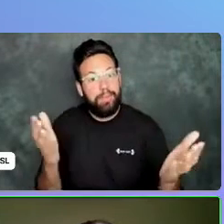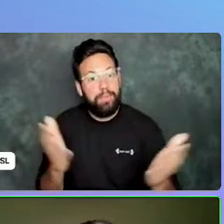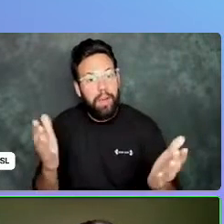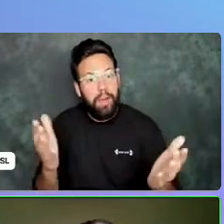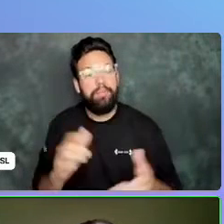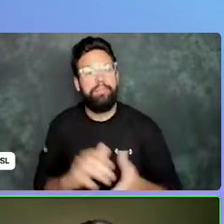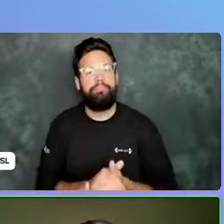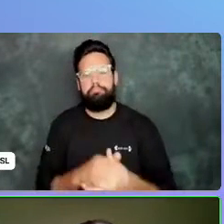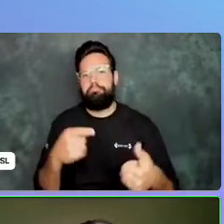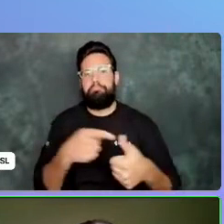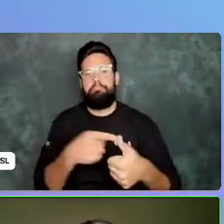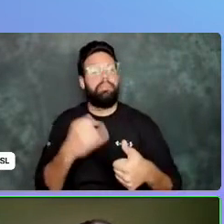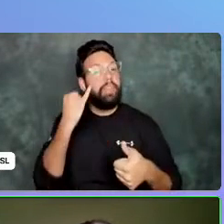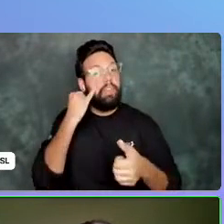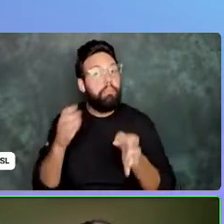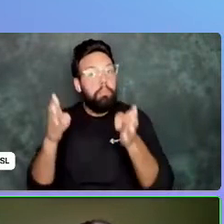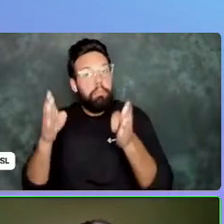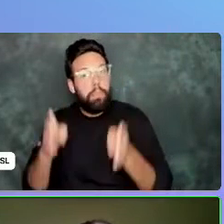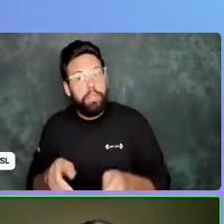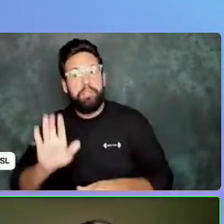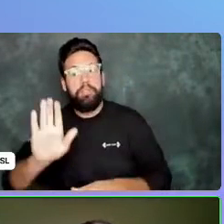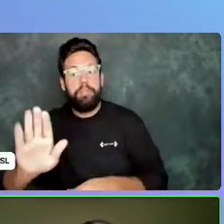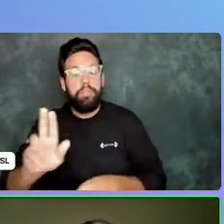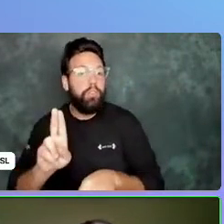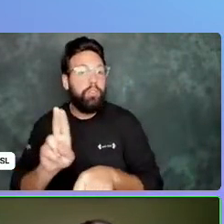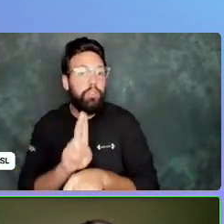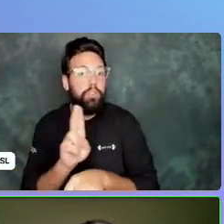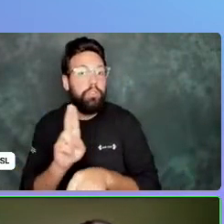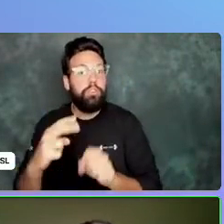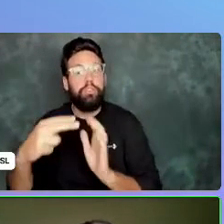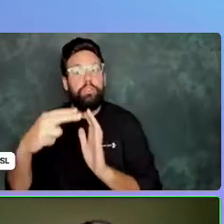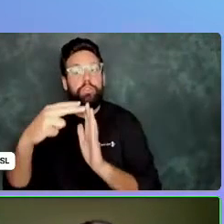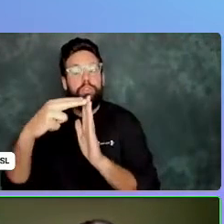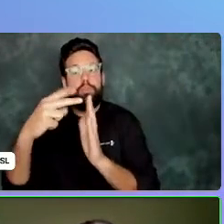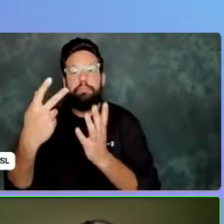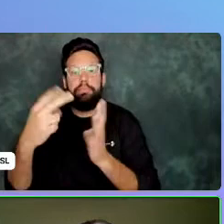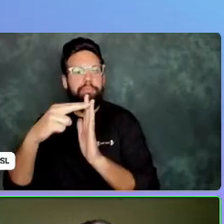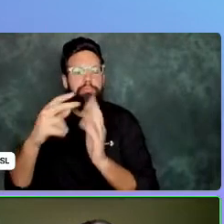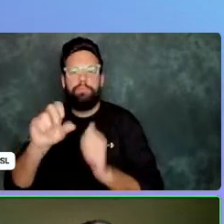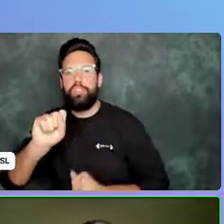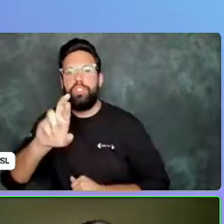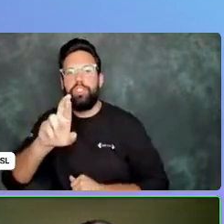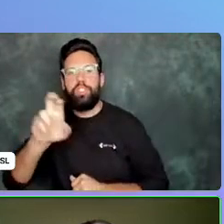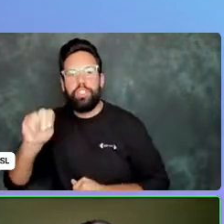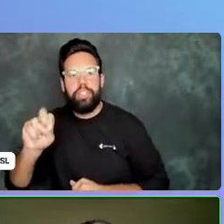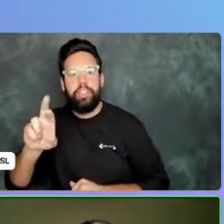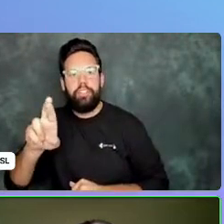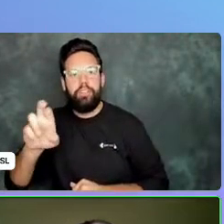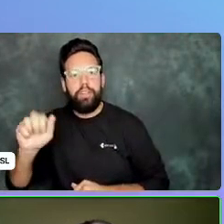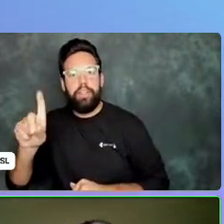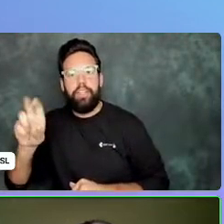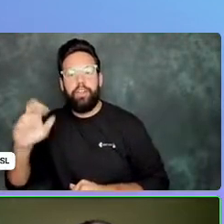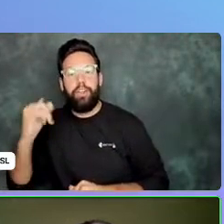Why is that important? What this allows is two different things. One, if someone is using assistant technology like